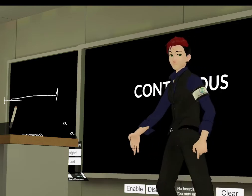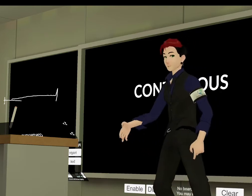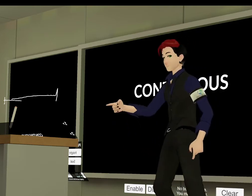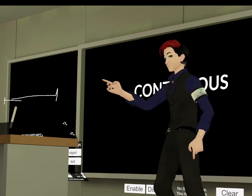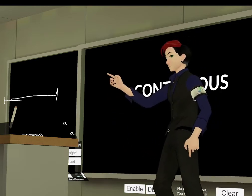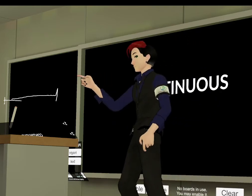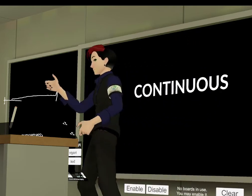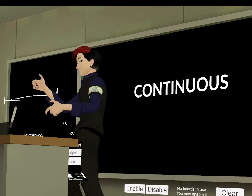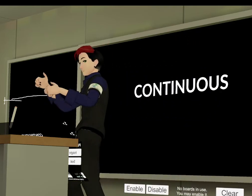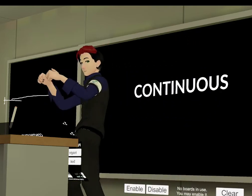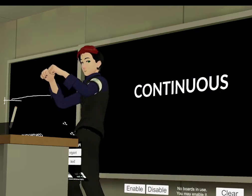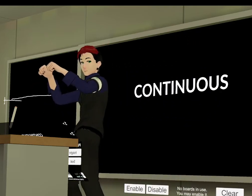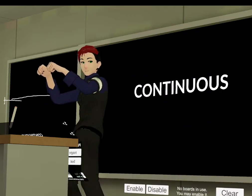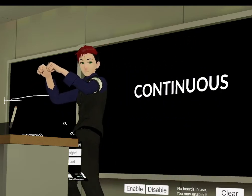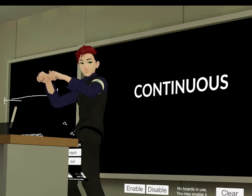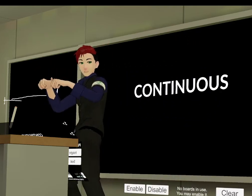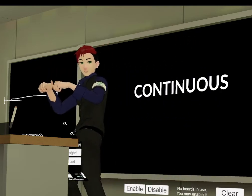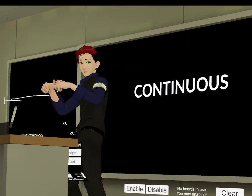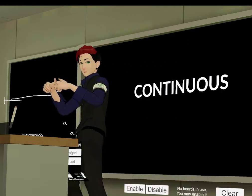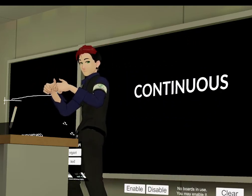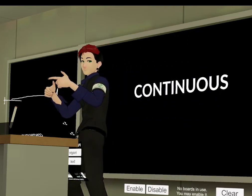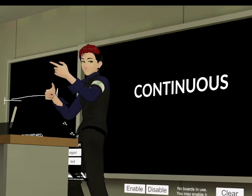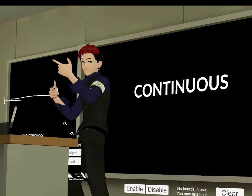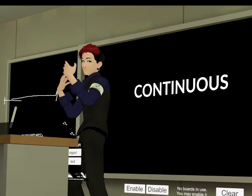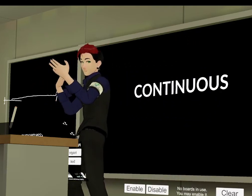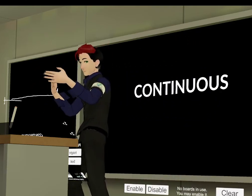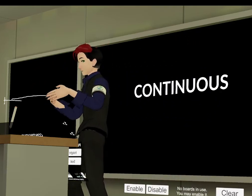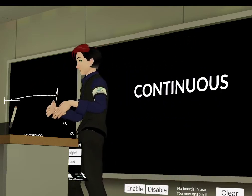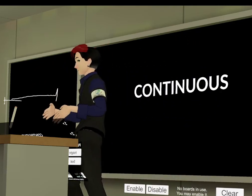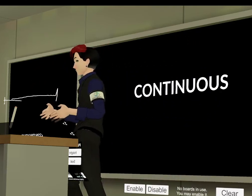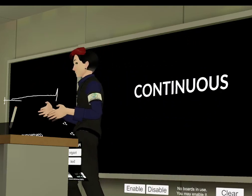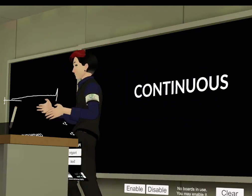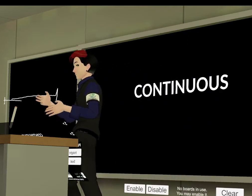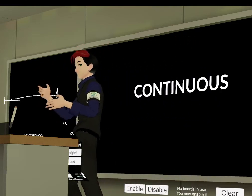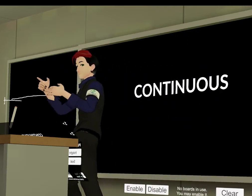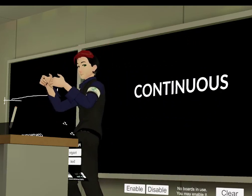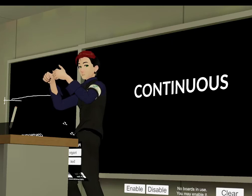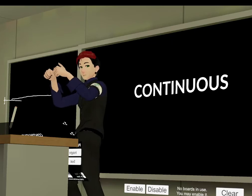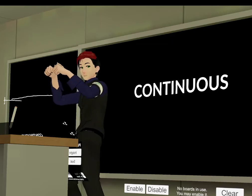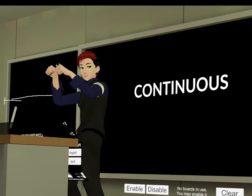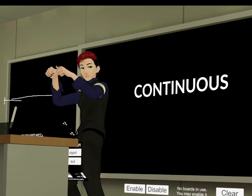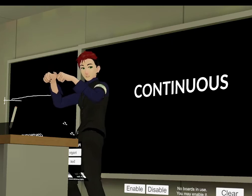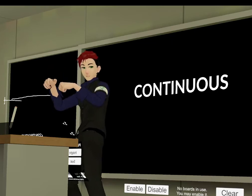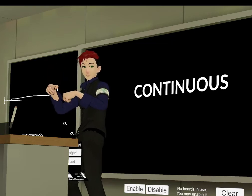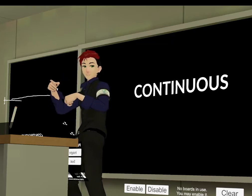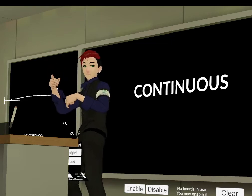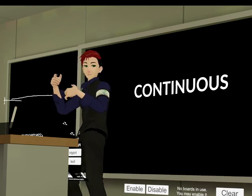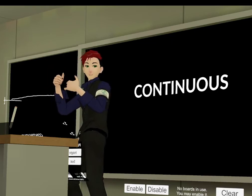okay Student : it's was correct something that was ongoing thank you something that is ongoing something that